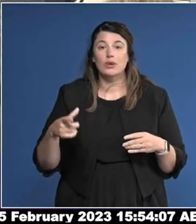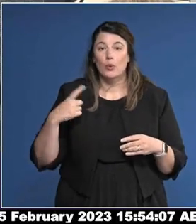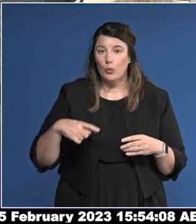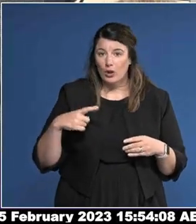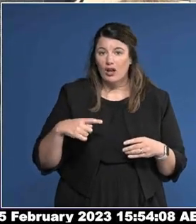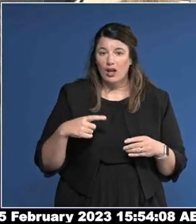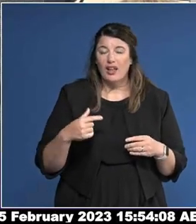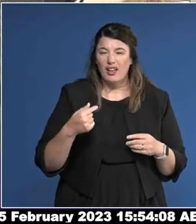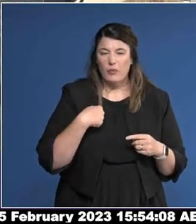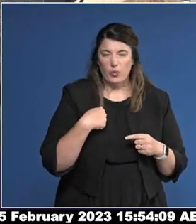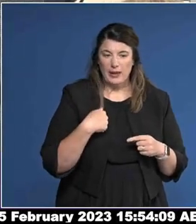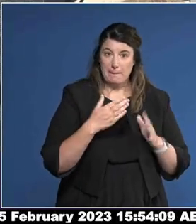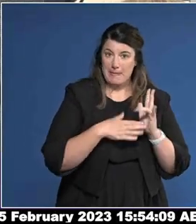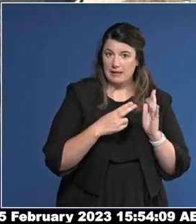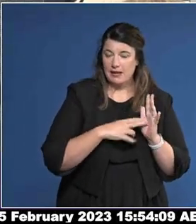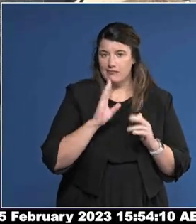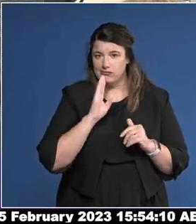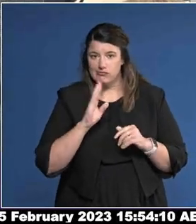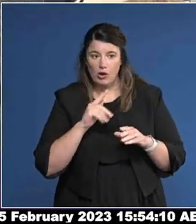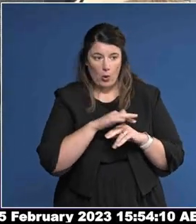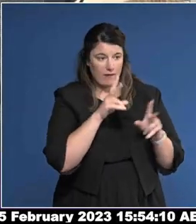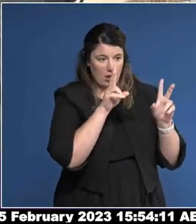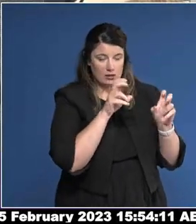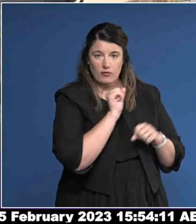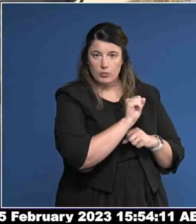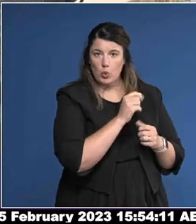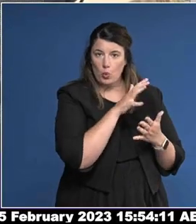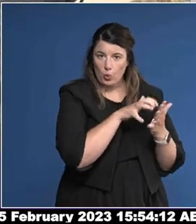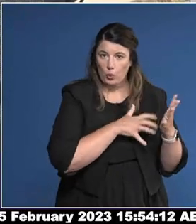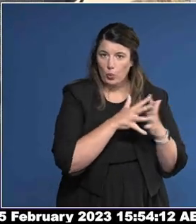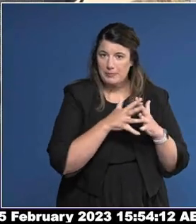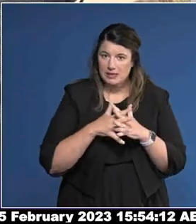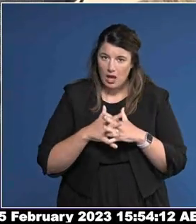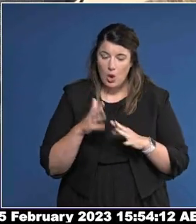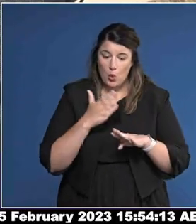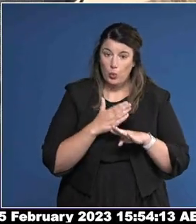Sector Report in which workforce issues were described as "going from bad to worse."